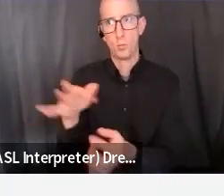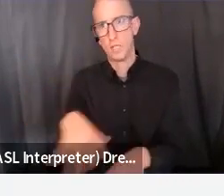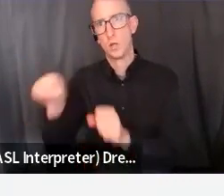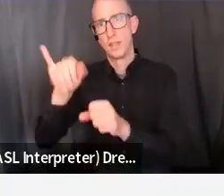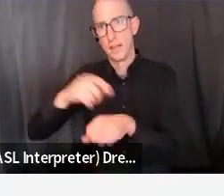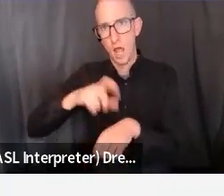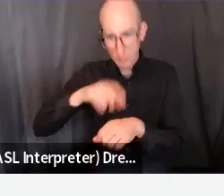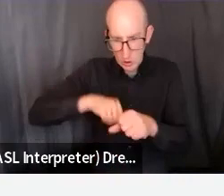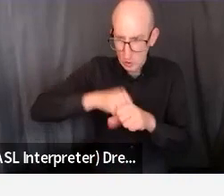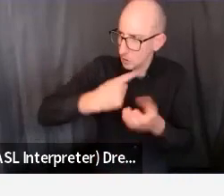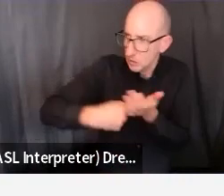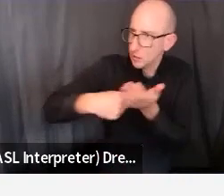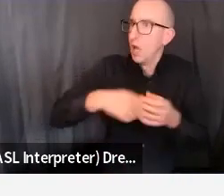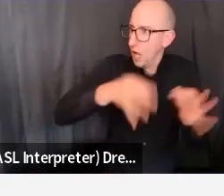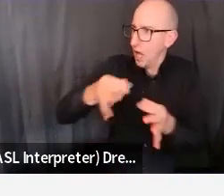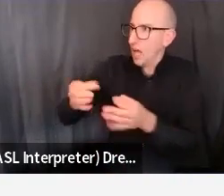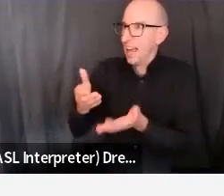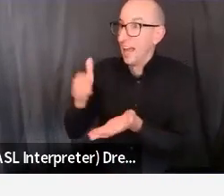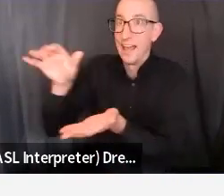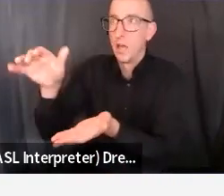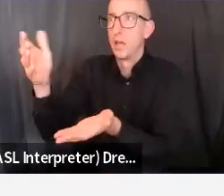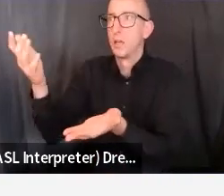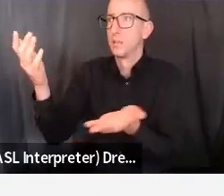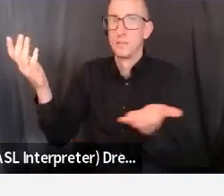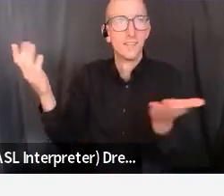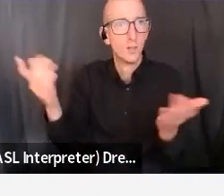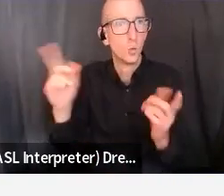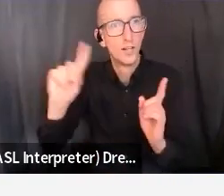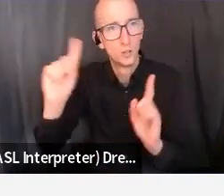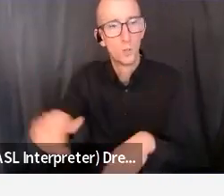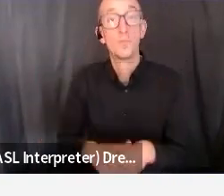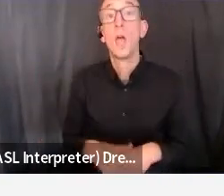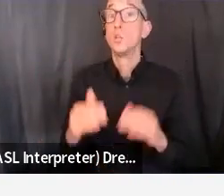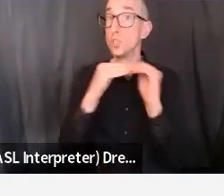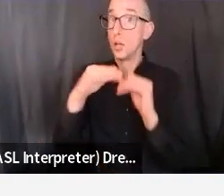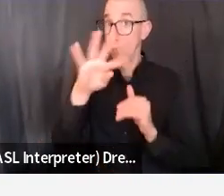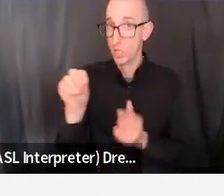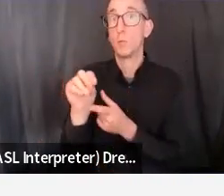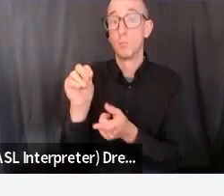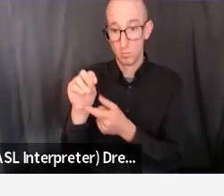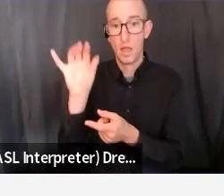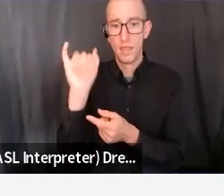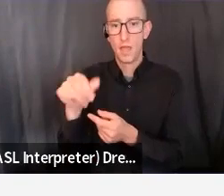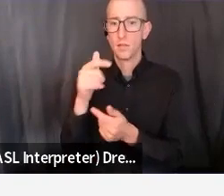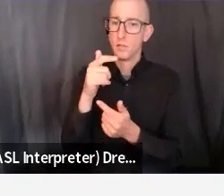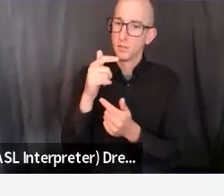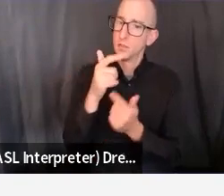Justice Alliance, and the Healthy Ports Community Coalition, Ana Baptista.